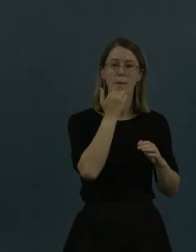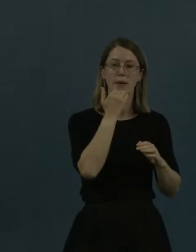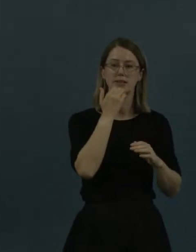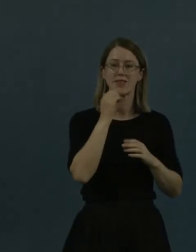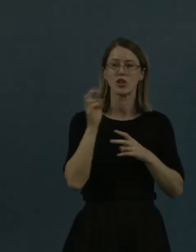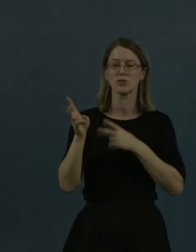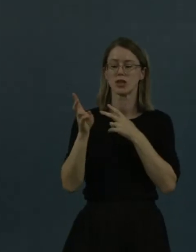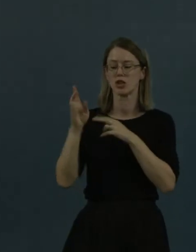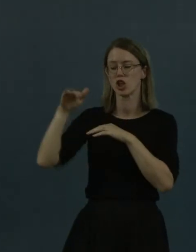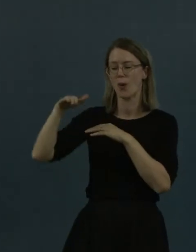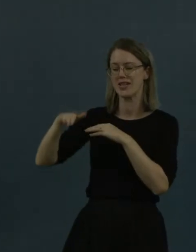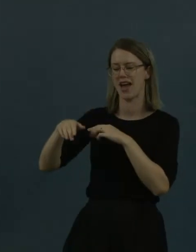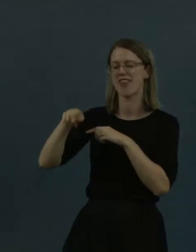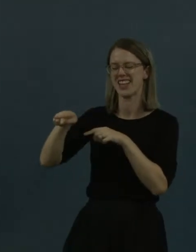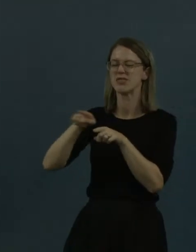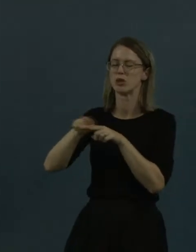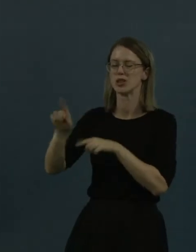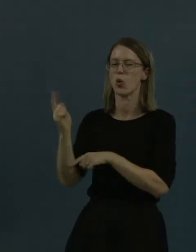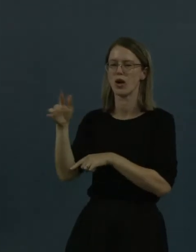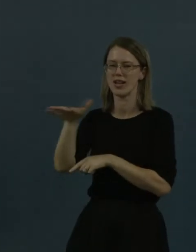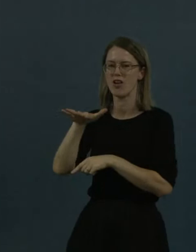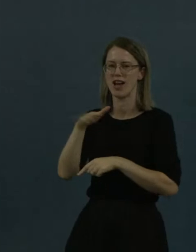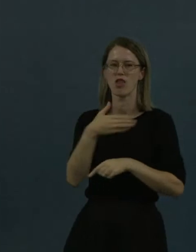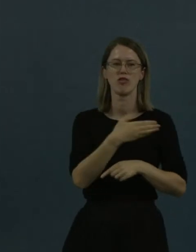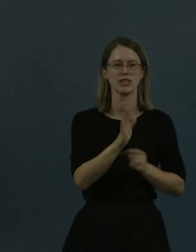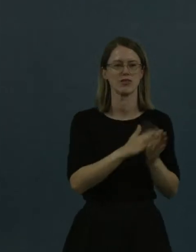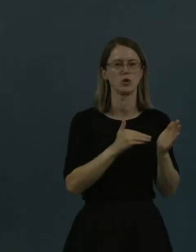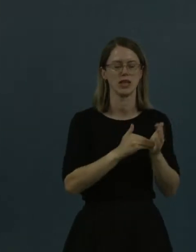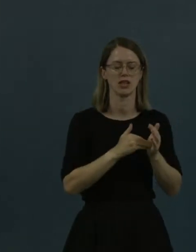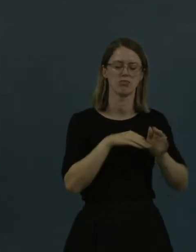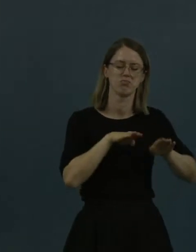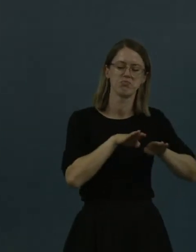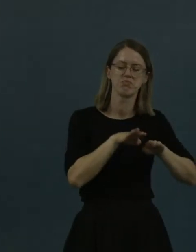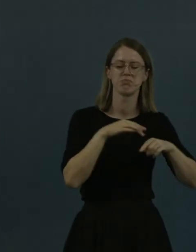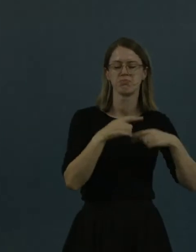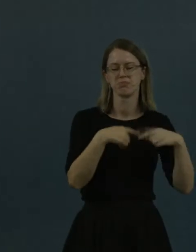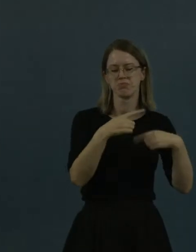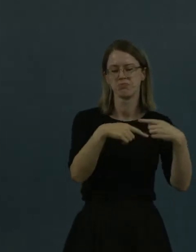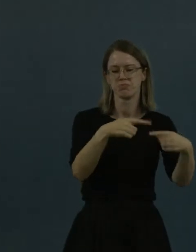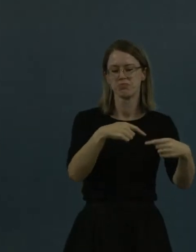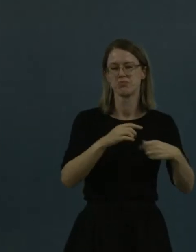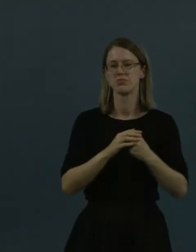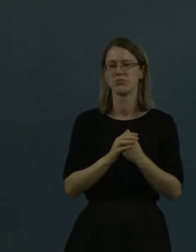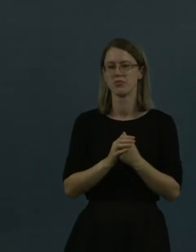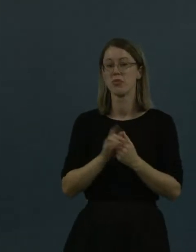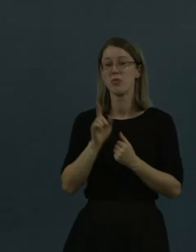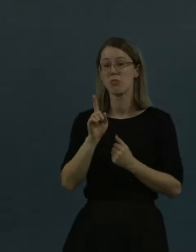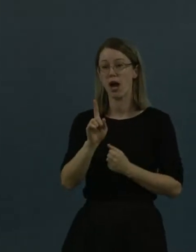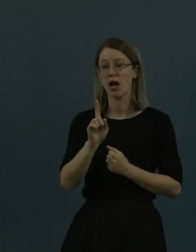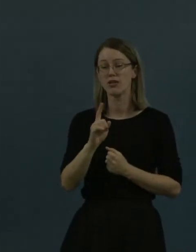predominantly the Auckland effect that is driving that. But in the same way that we've